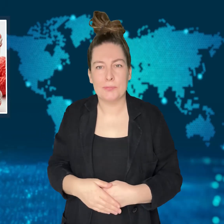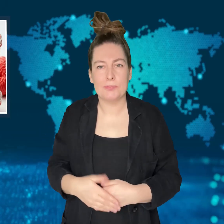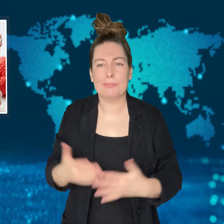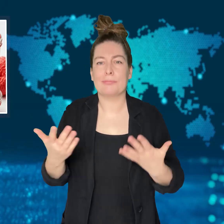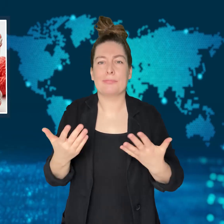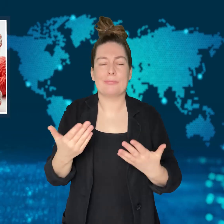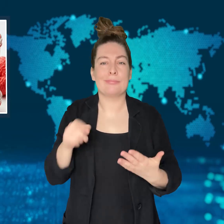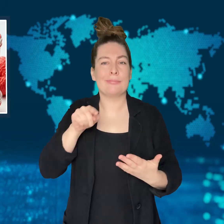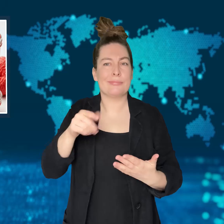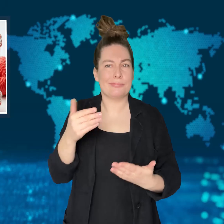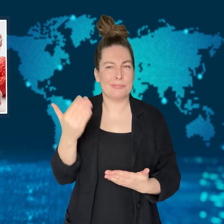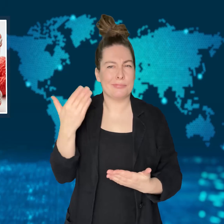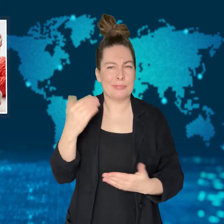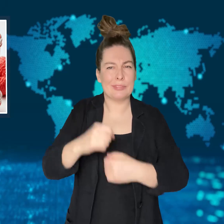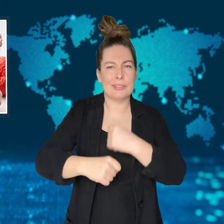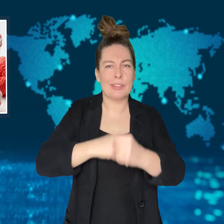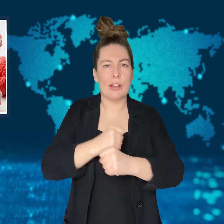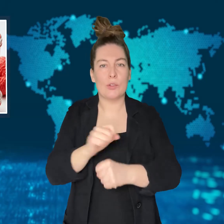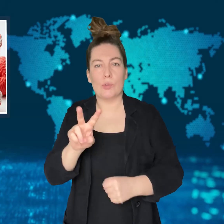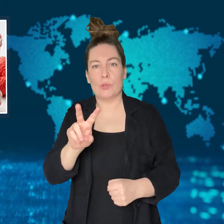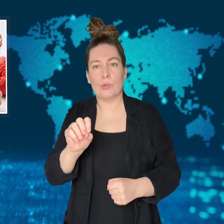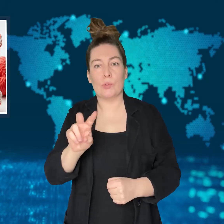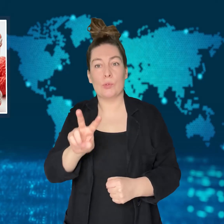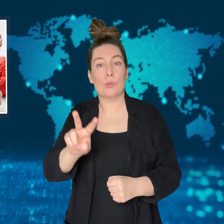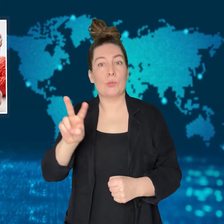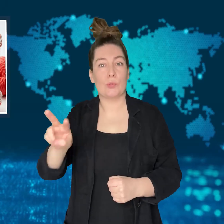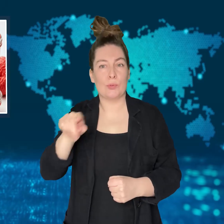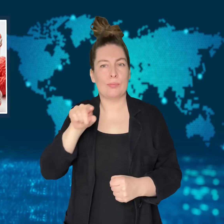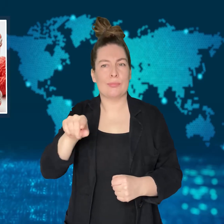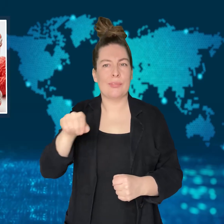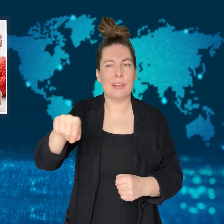California had already banned the sale of the dye,